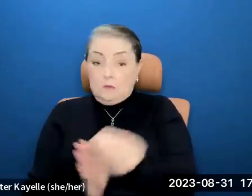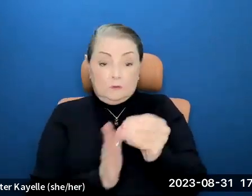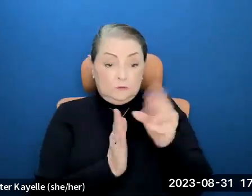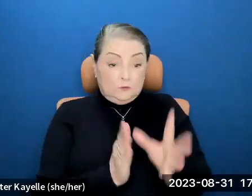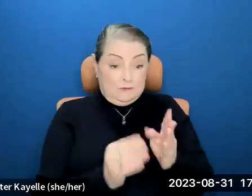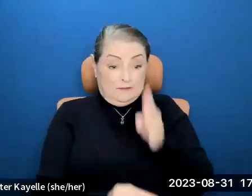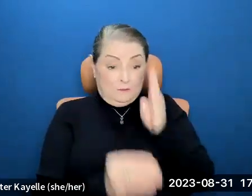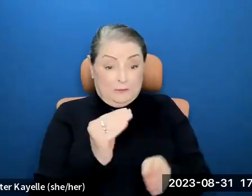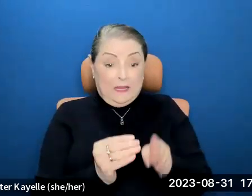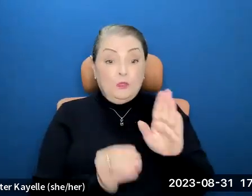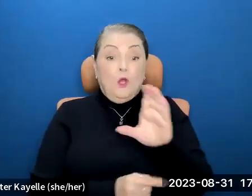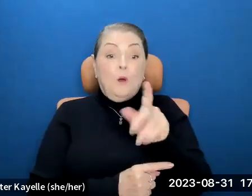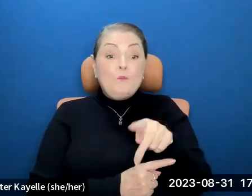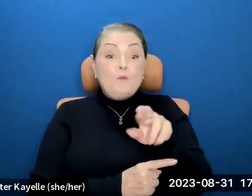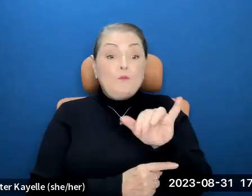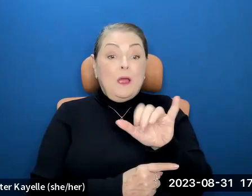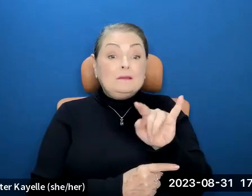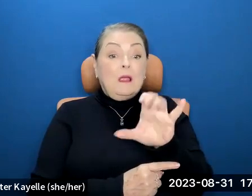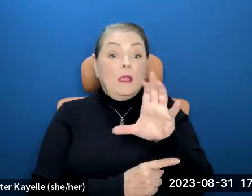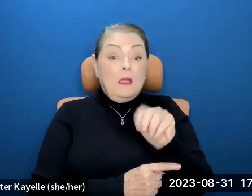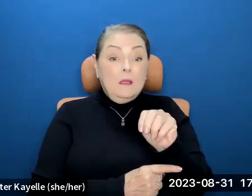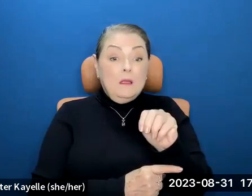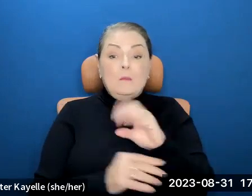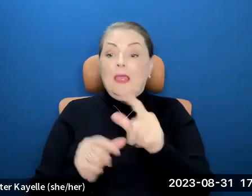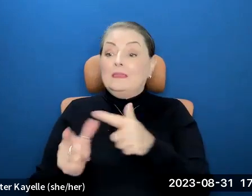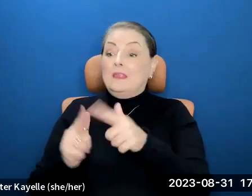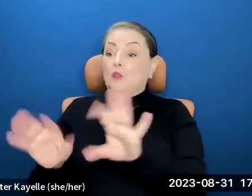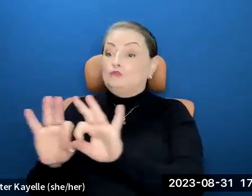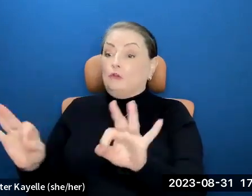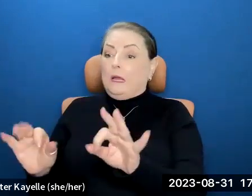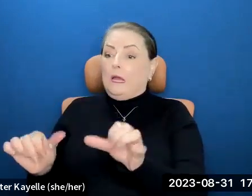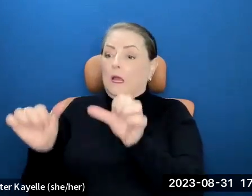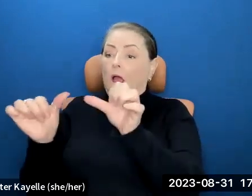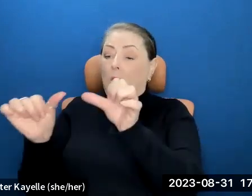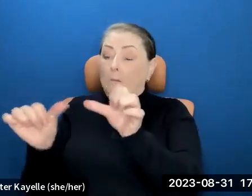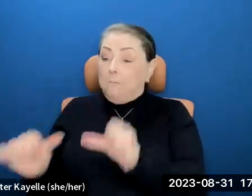their practicum and the degree being posted until the degree is posted the department